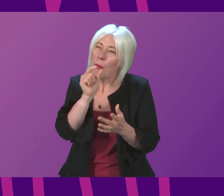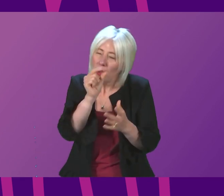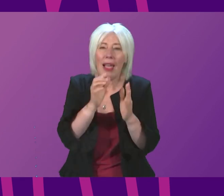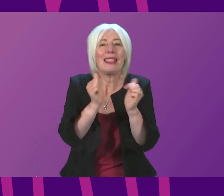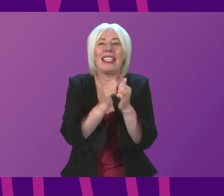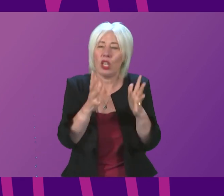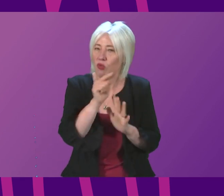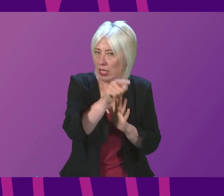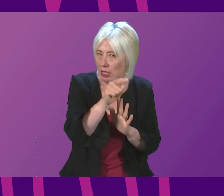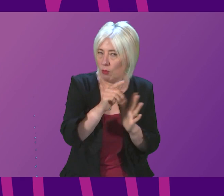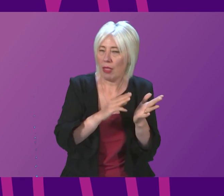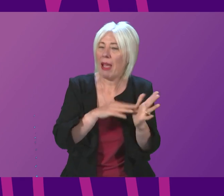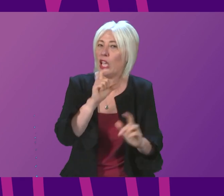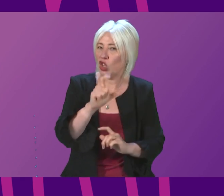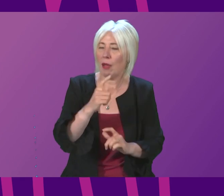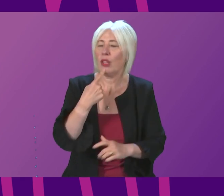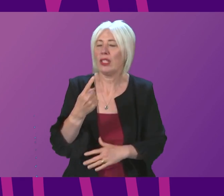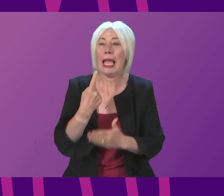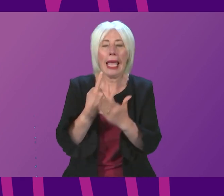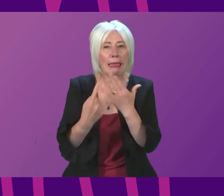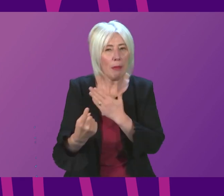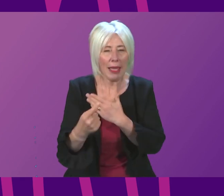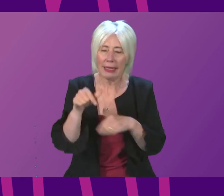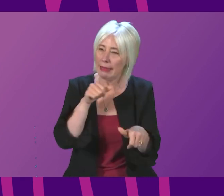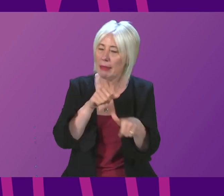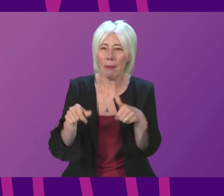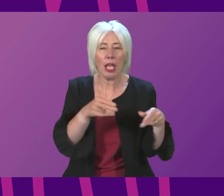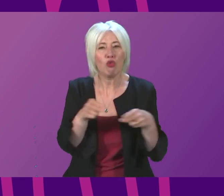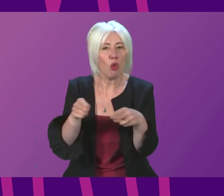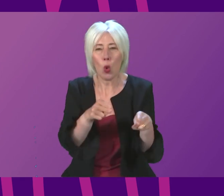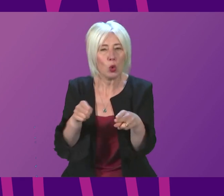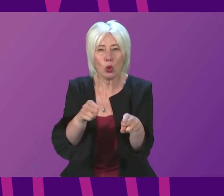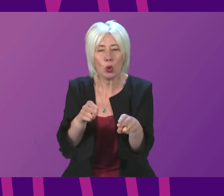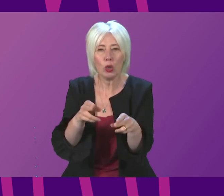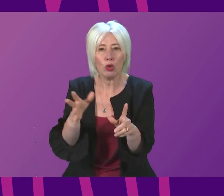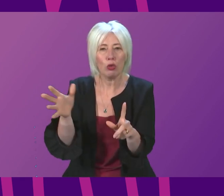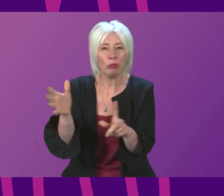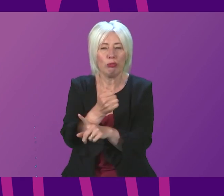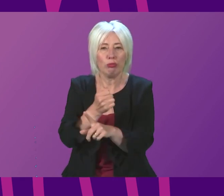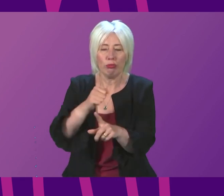I do not think that independence is now the best route to securing our status in the European